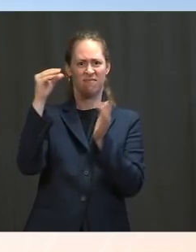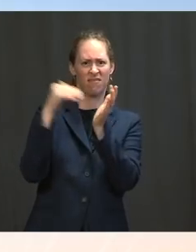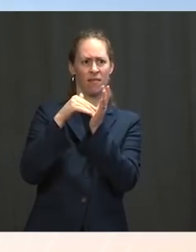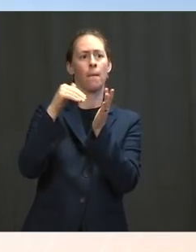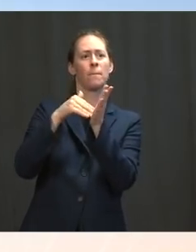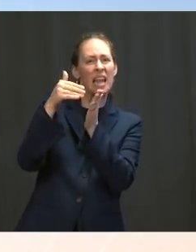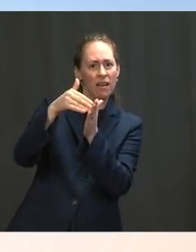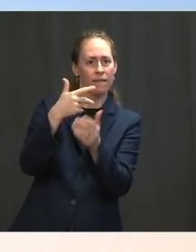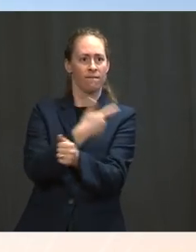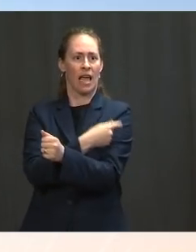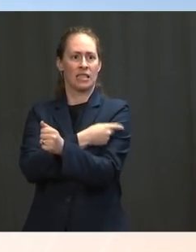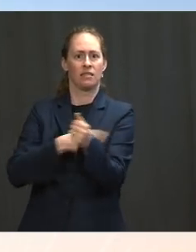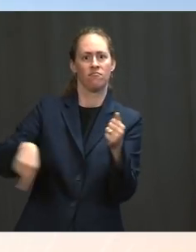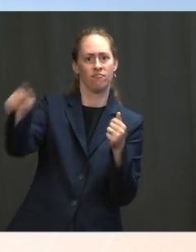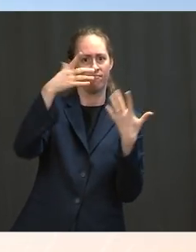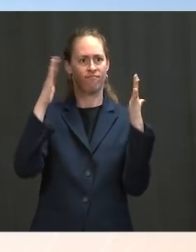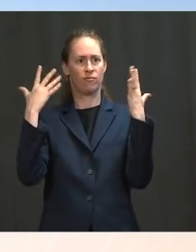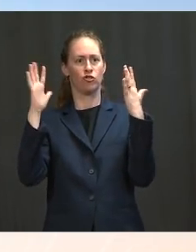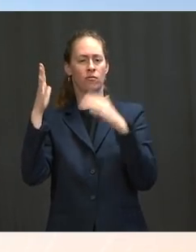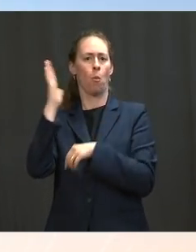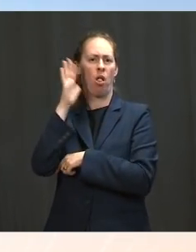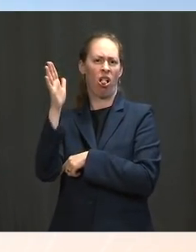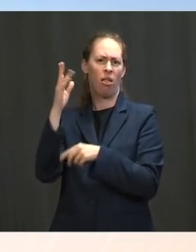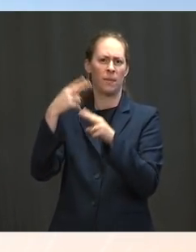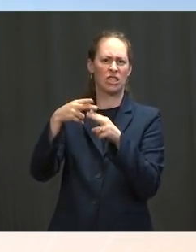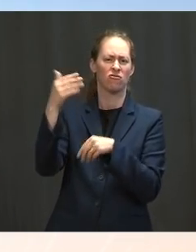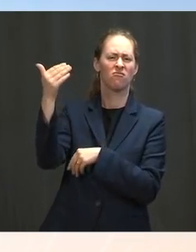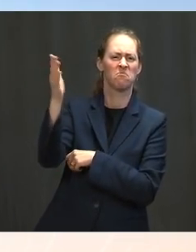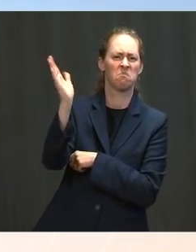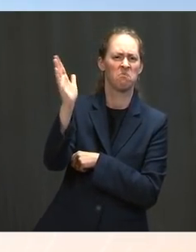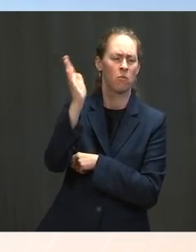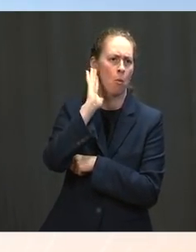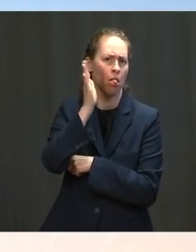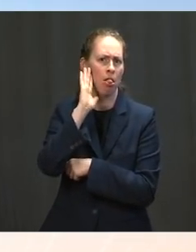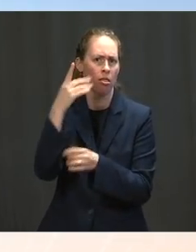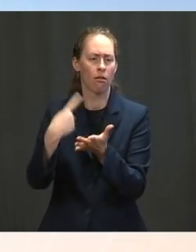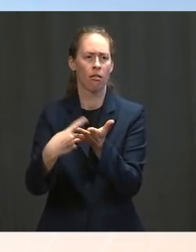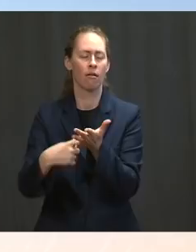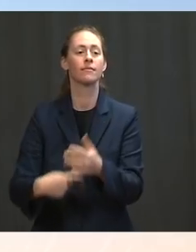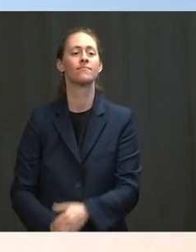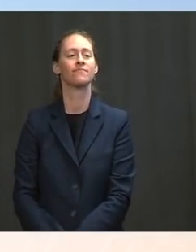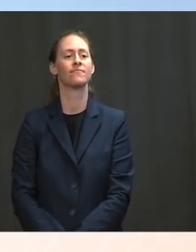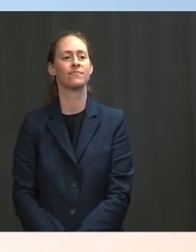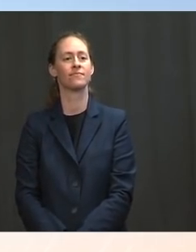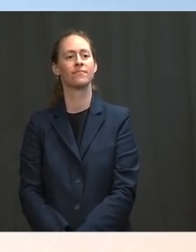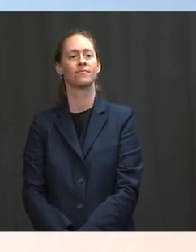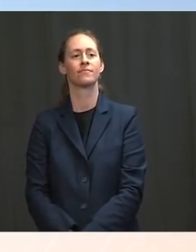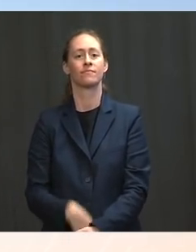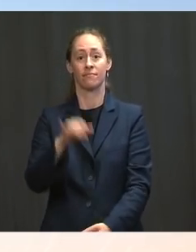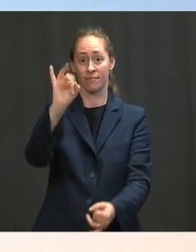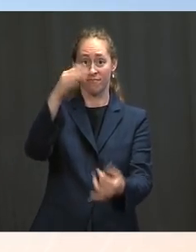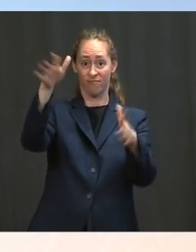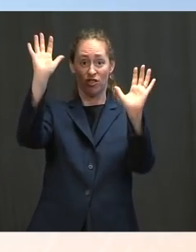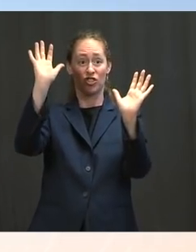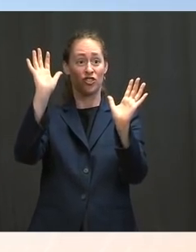which is critically important, as fully vaccinated people are protected against the Delta variant. He will also stress how the administration